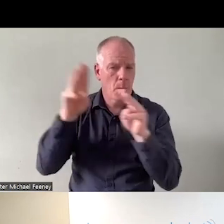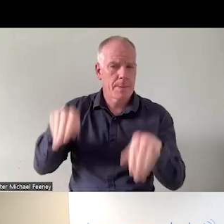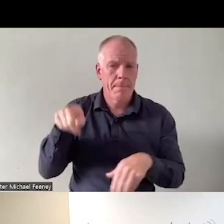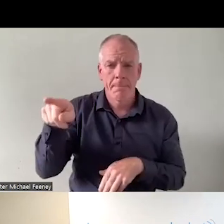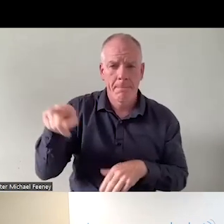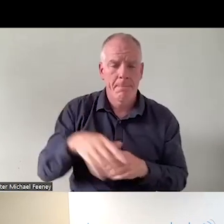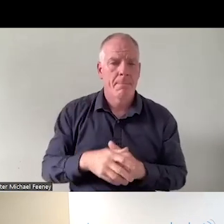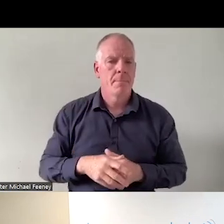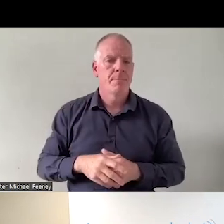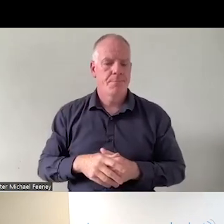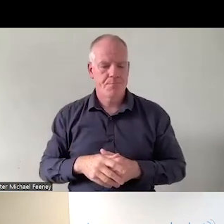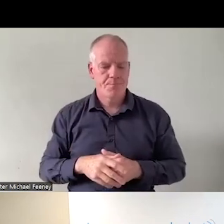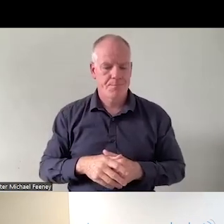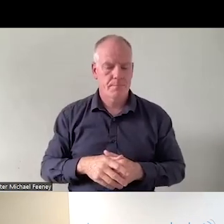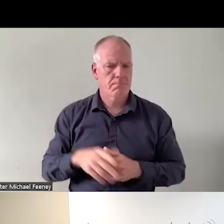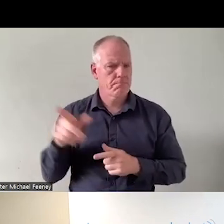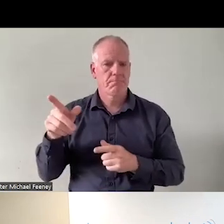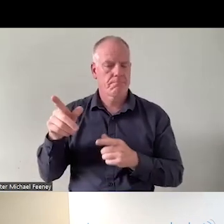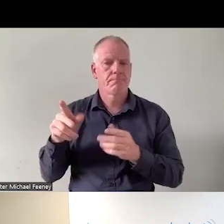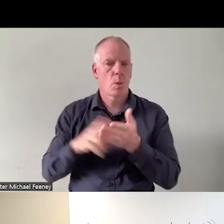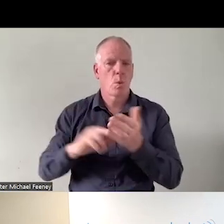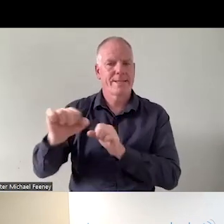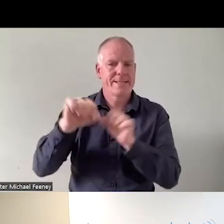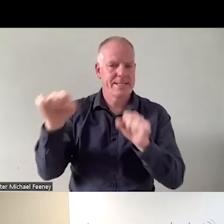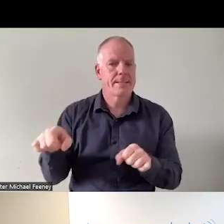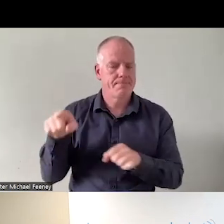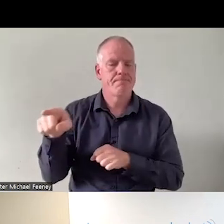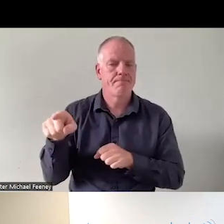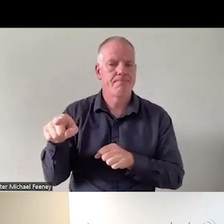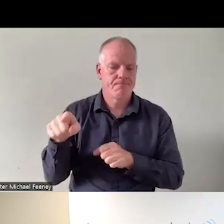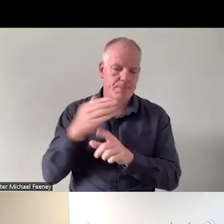and this is really reworking, applying some improvements and new technologies